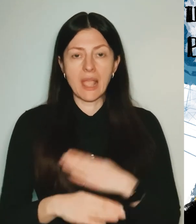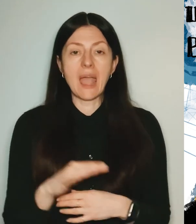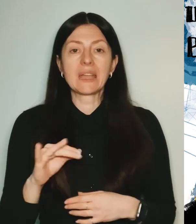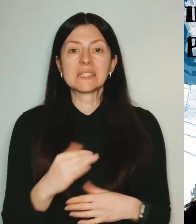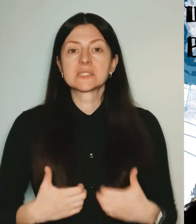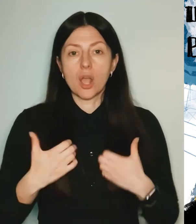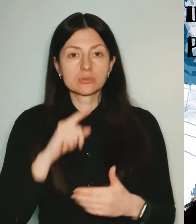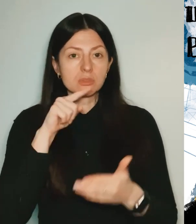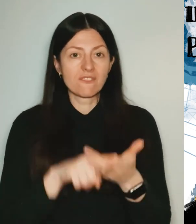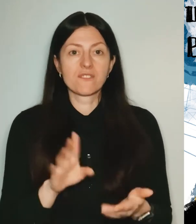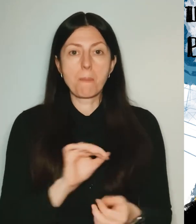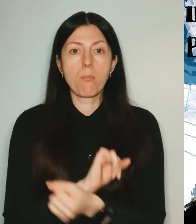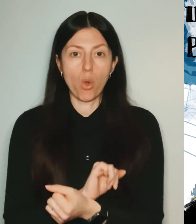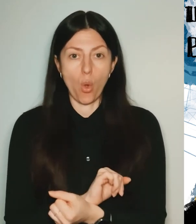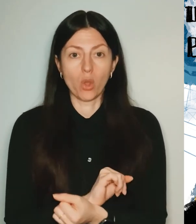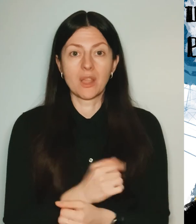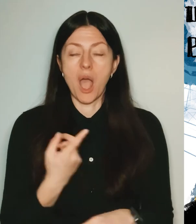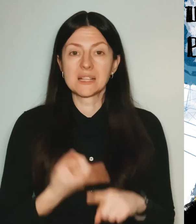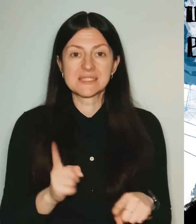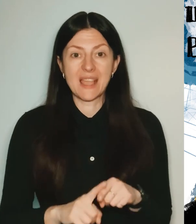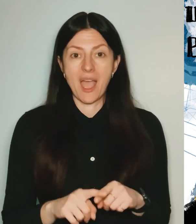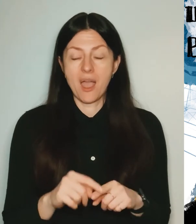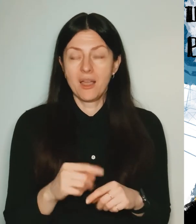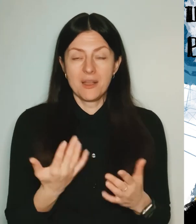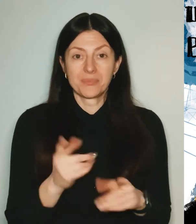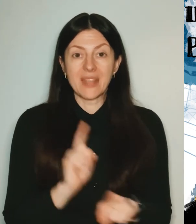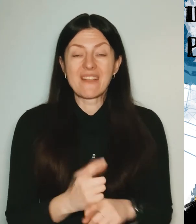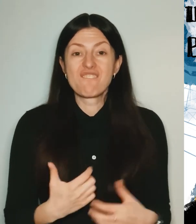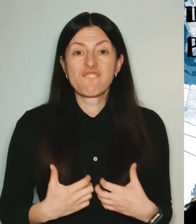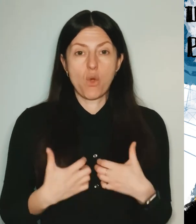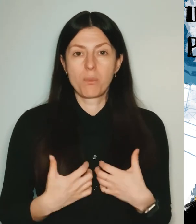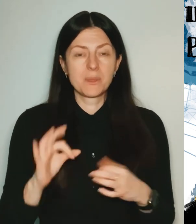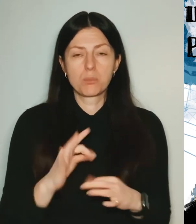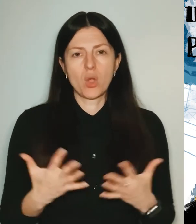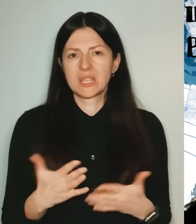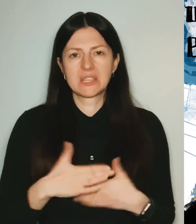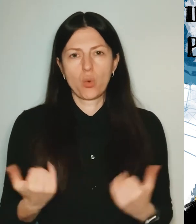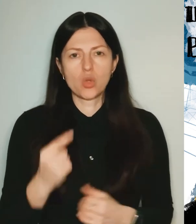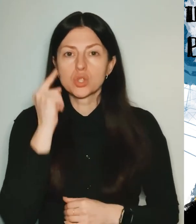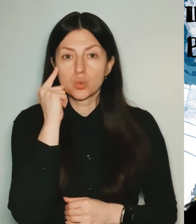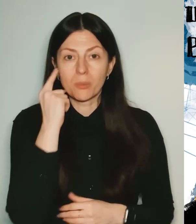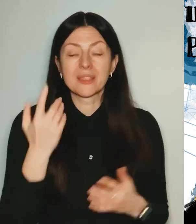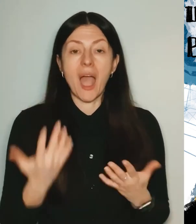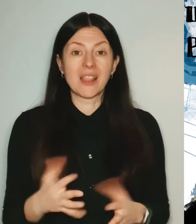and scary to get into captivity, it’s like one of the strongest phobias I have, can’t stand even thinking about that.